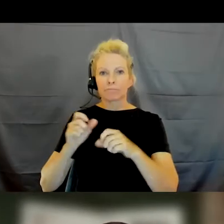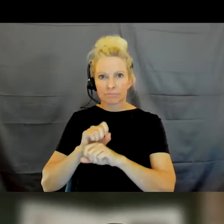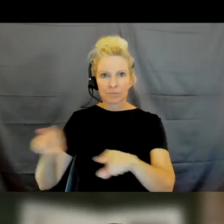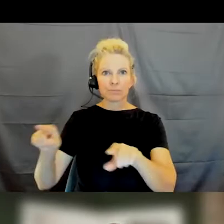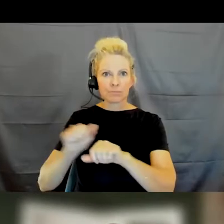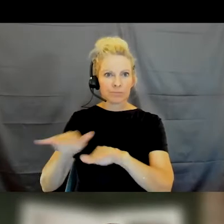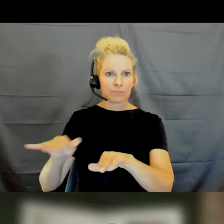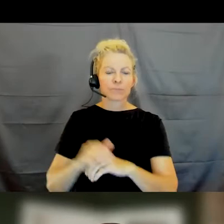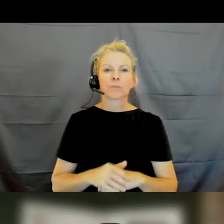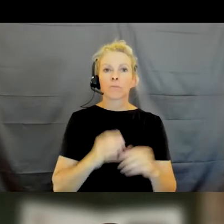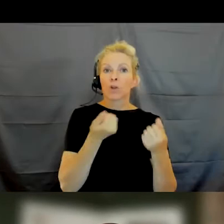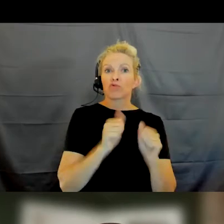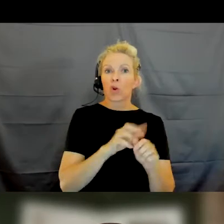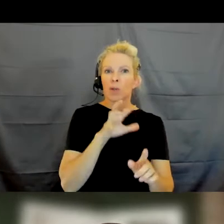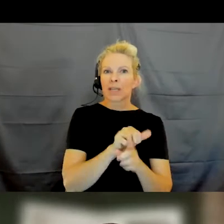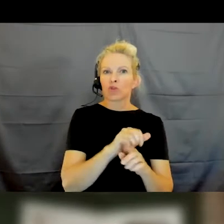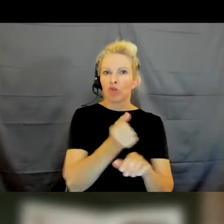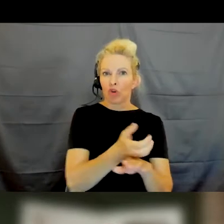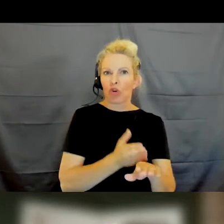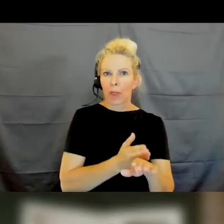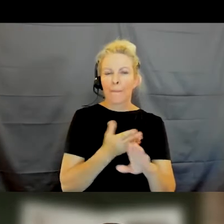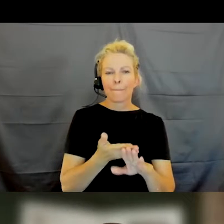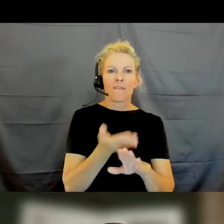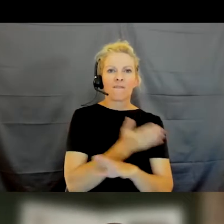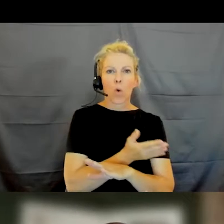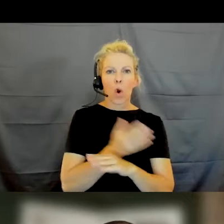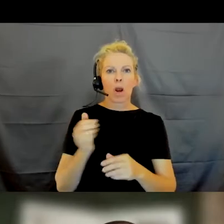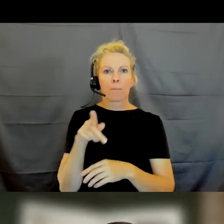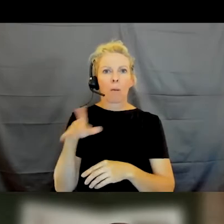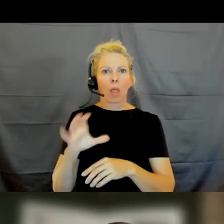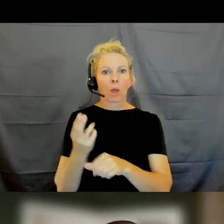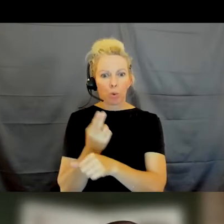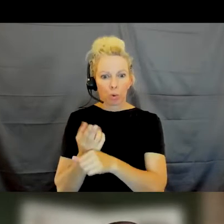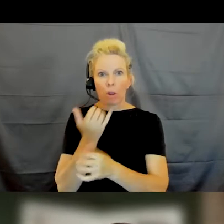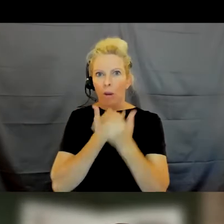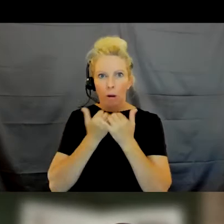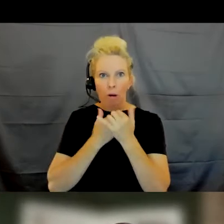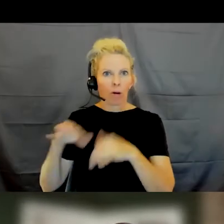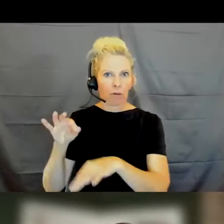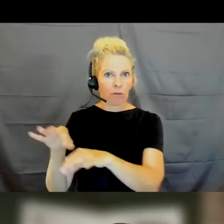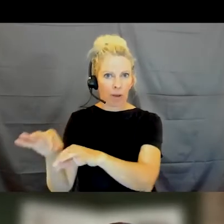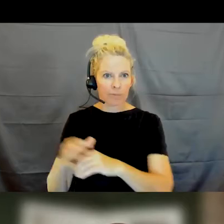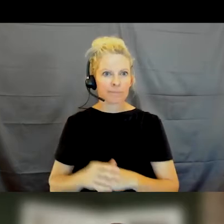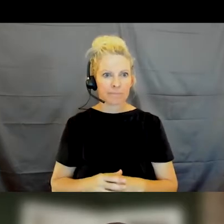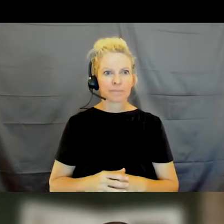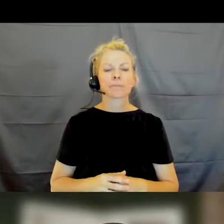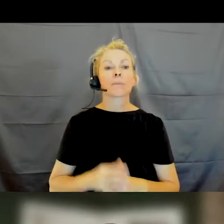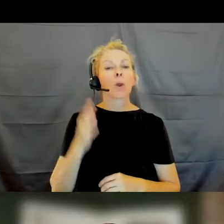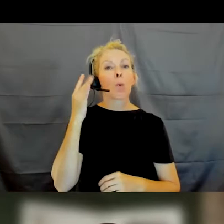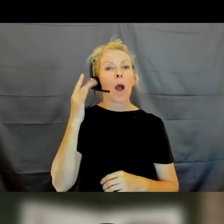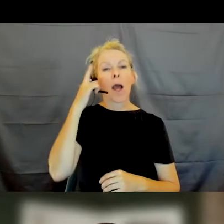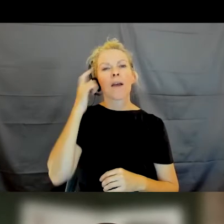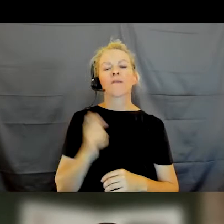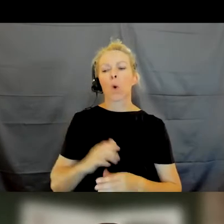reducing errors in your public facing website to lower the negative experiences some of your users